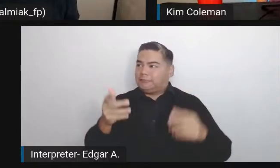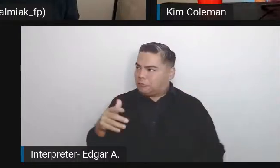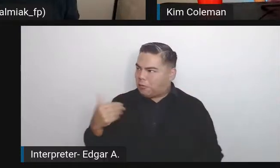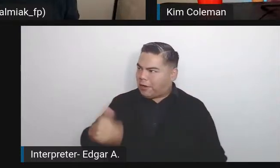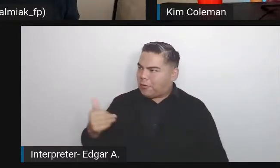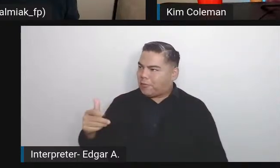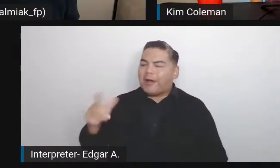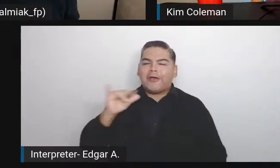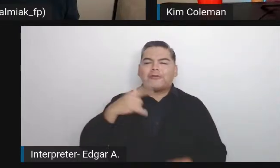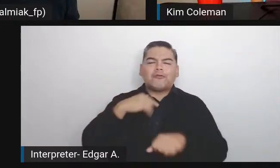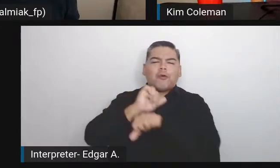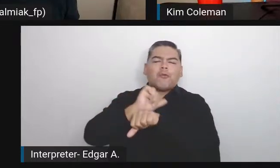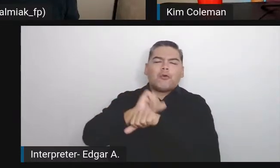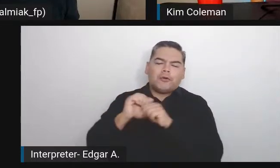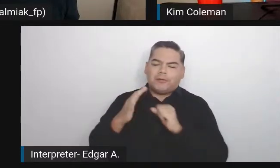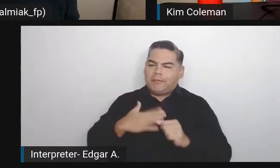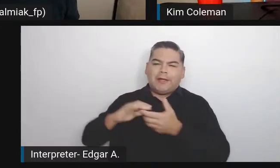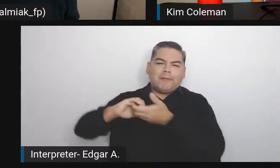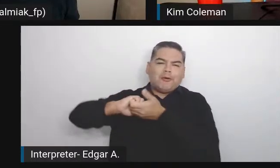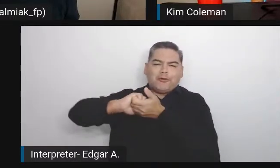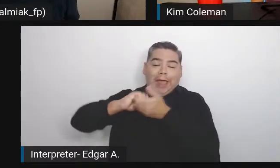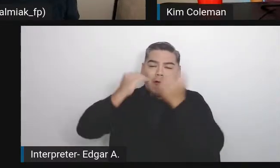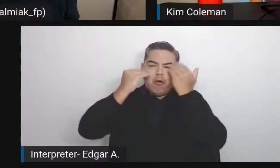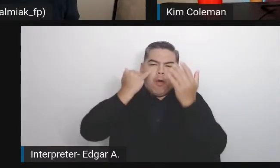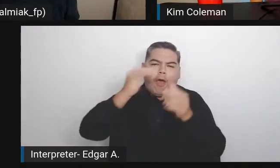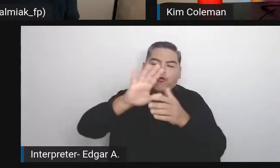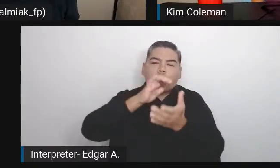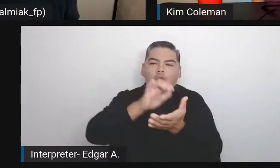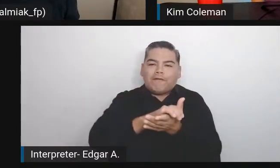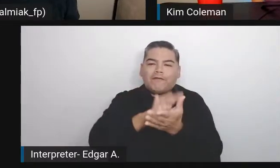I nodded without listening. And yes come here we are . ≫: While.